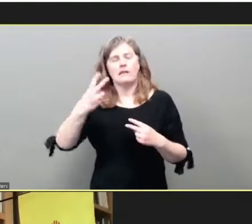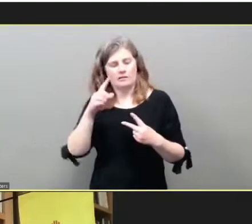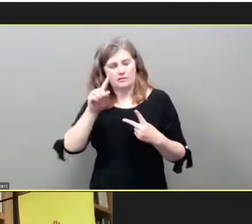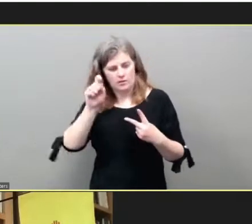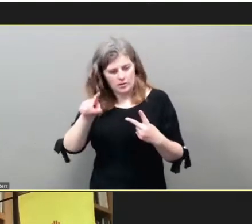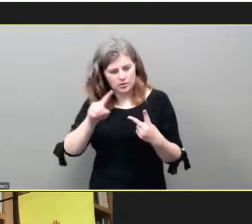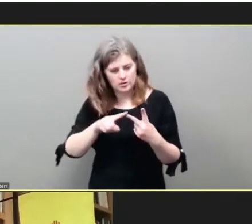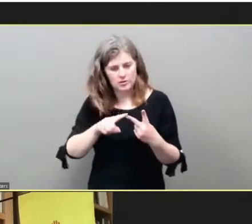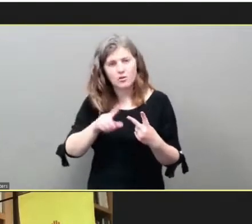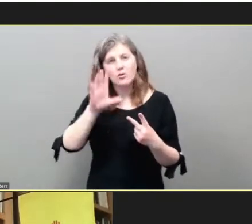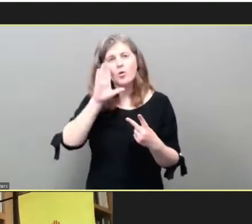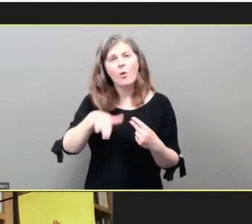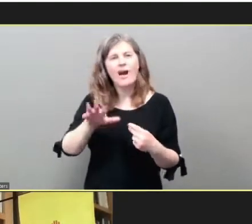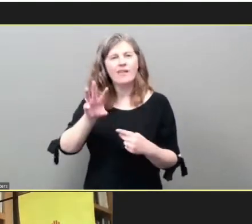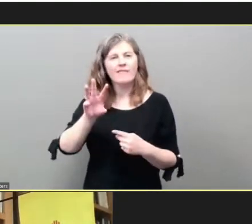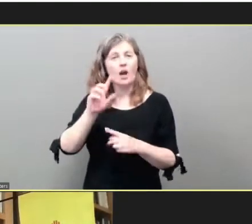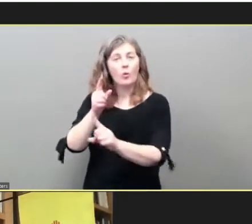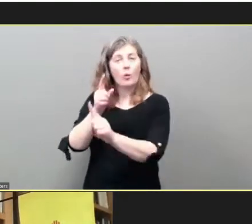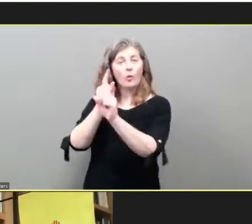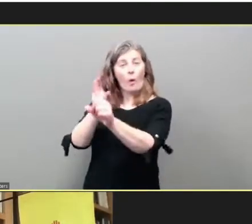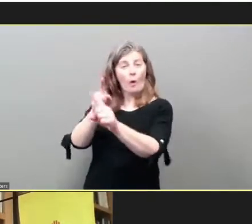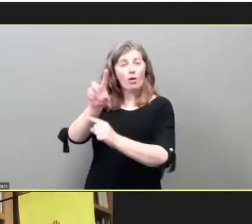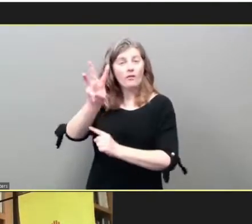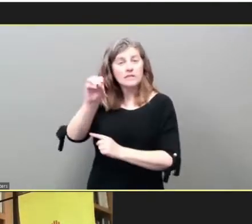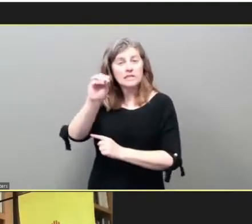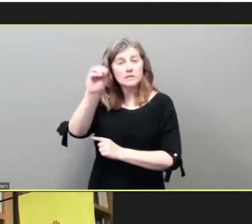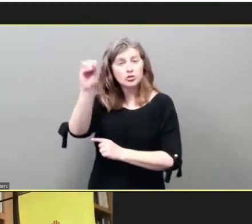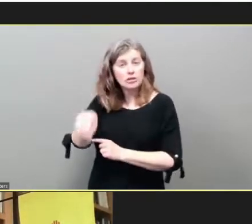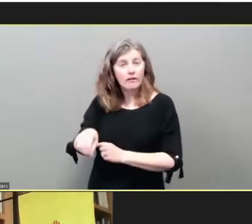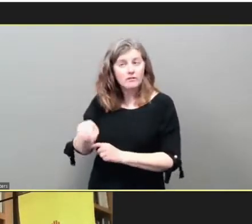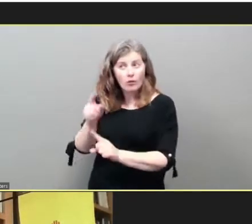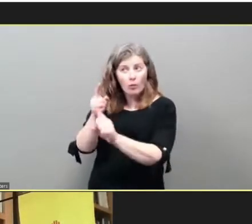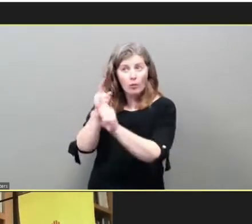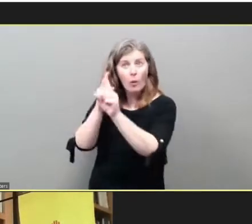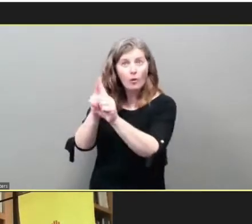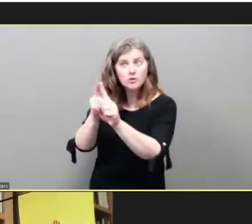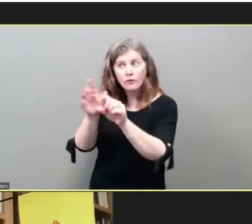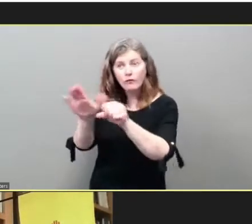60% in mind moving forward to completely reopen. I'm wondering are